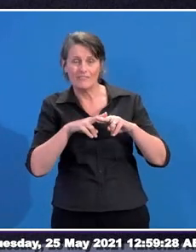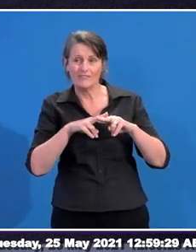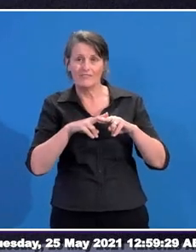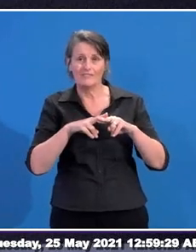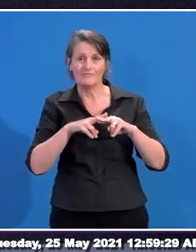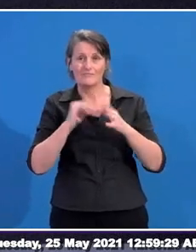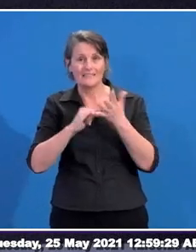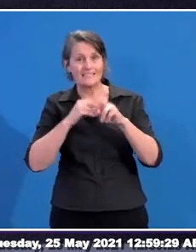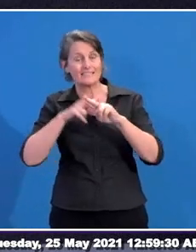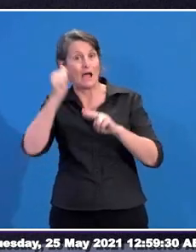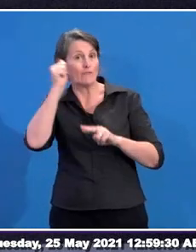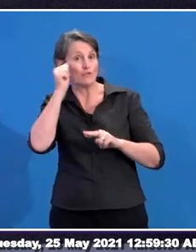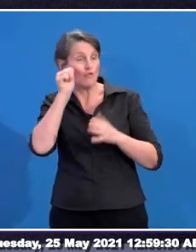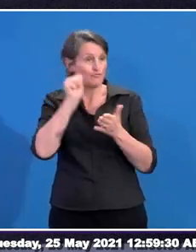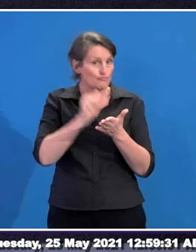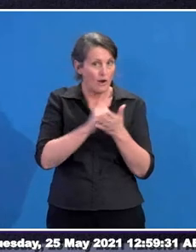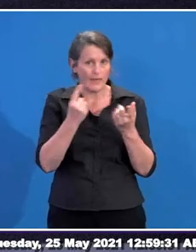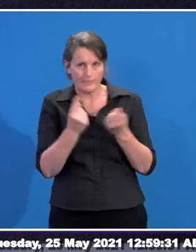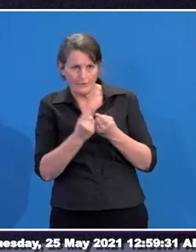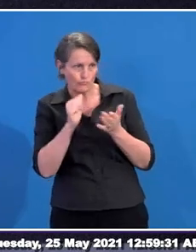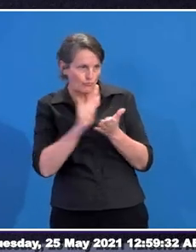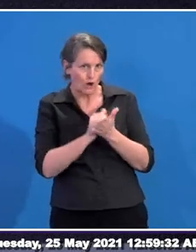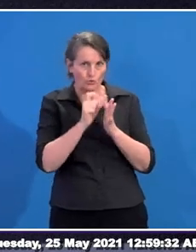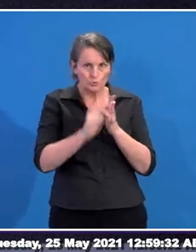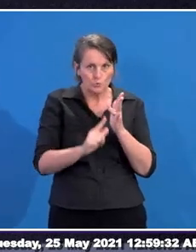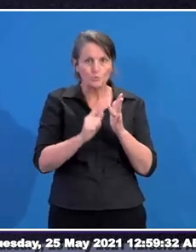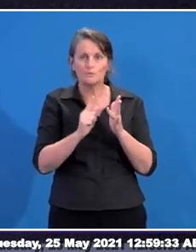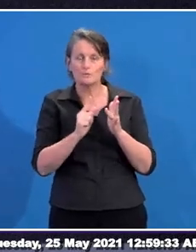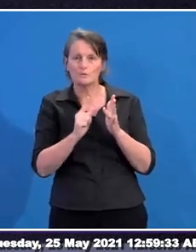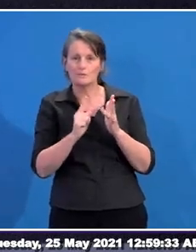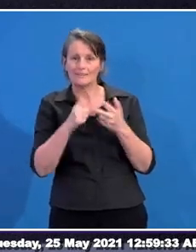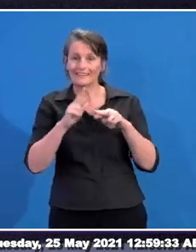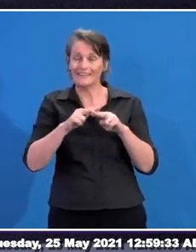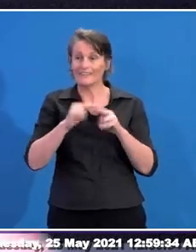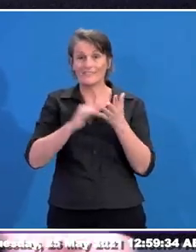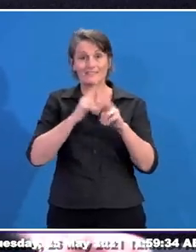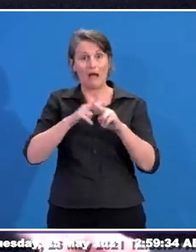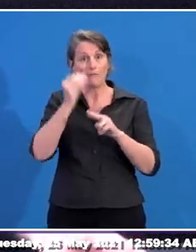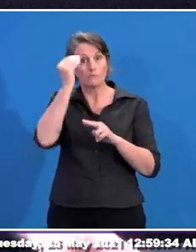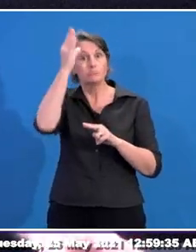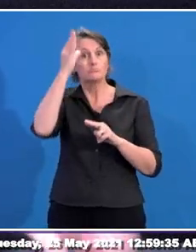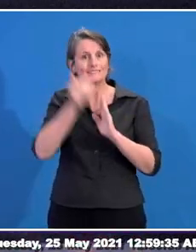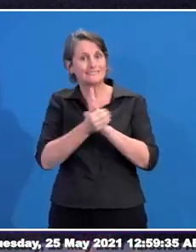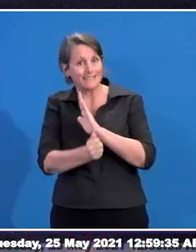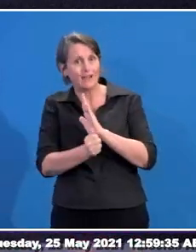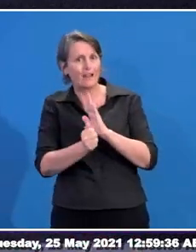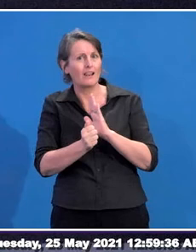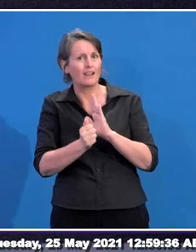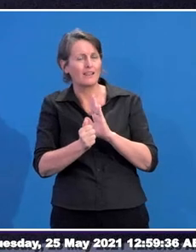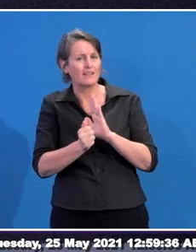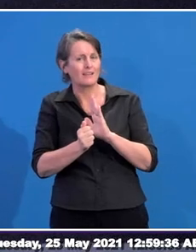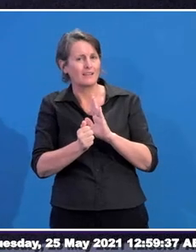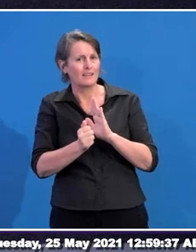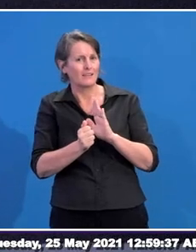staff, the right direction is given to staff then maybe they can be.